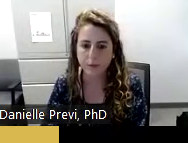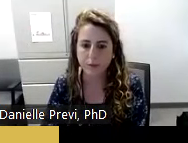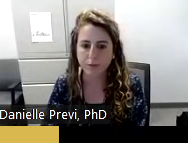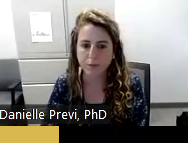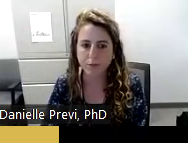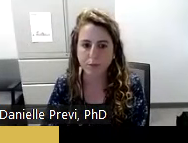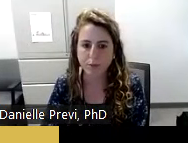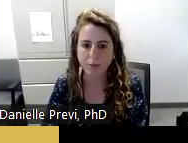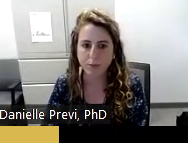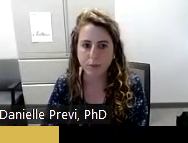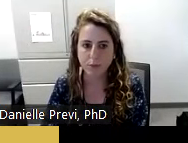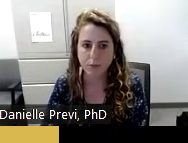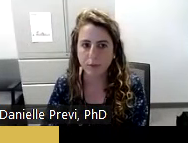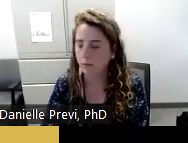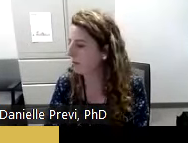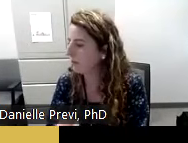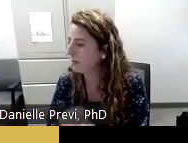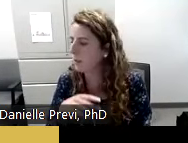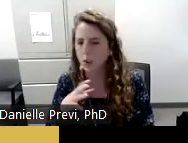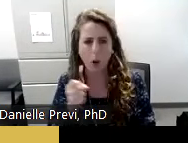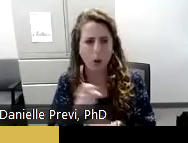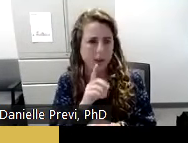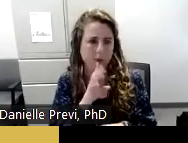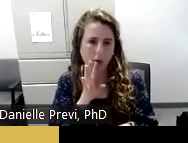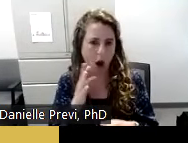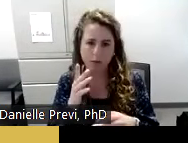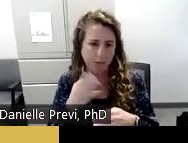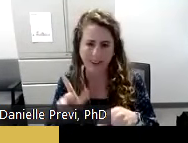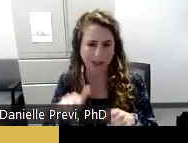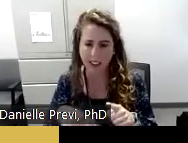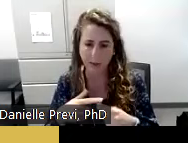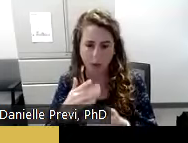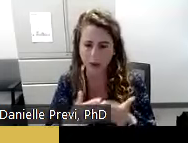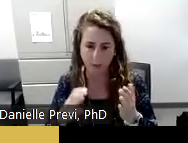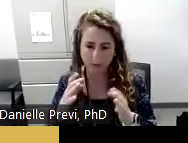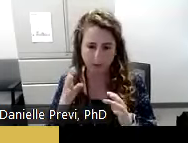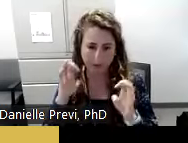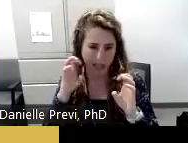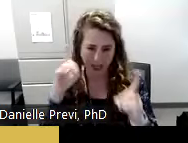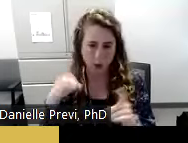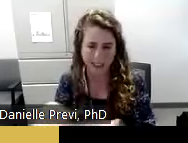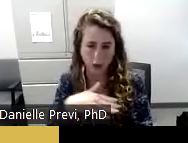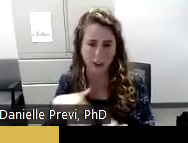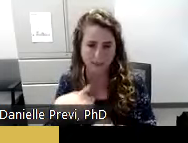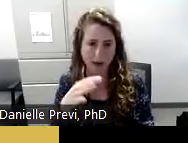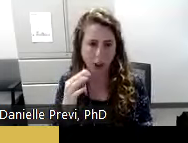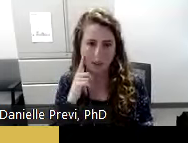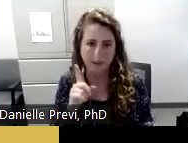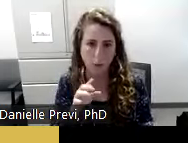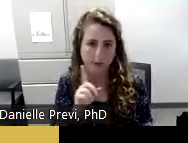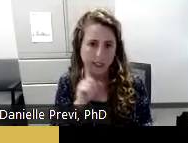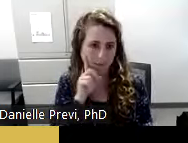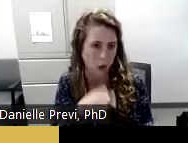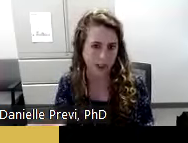Deaf and Hard of Hearing in Educational Setting (39:30) Okay, real briefly I want to speak a little